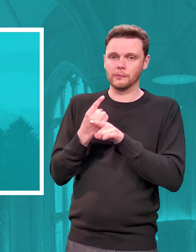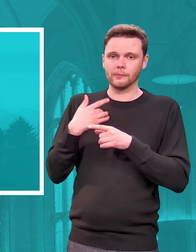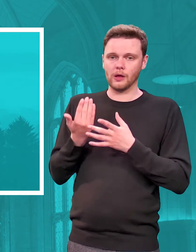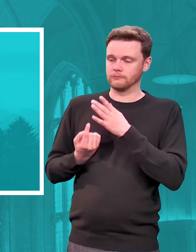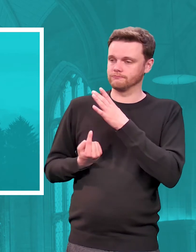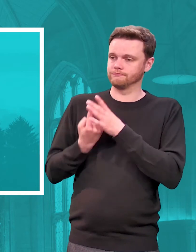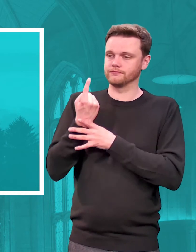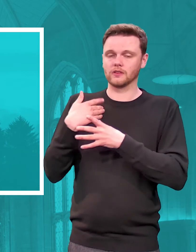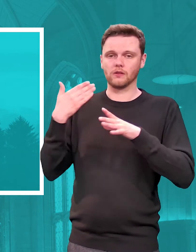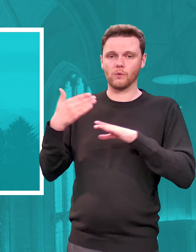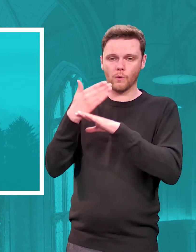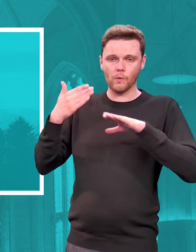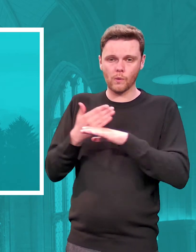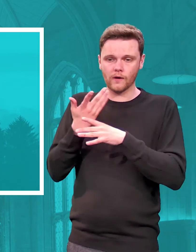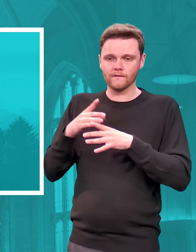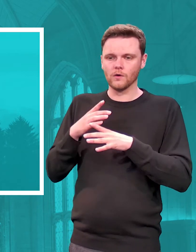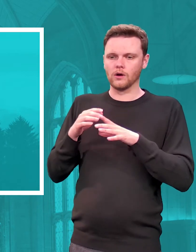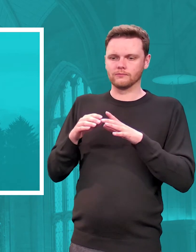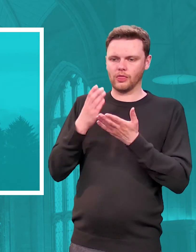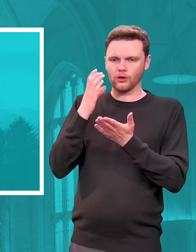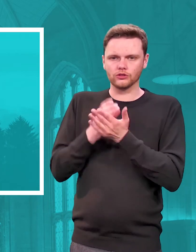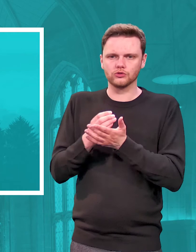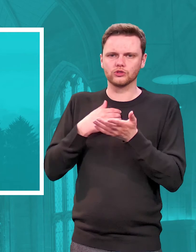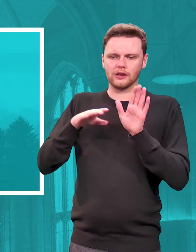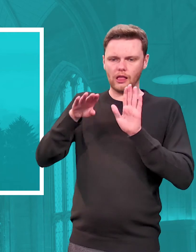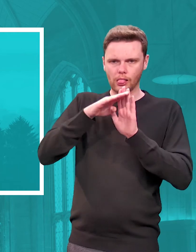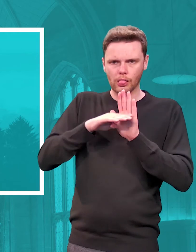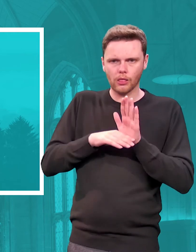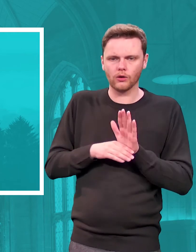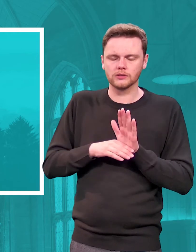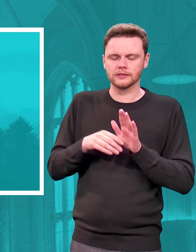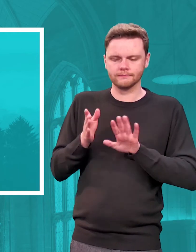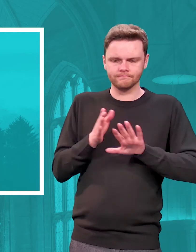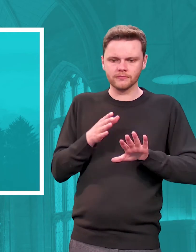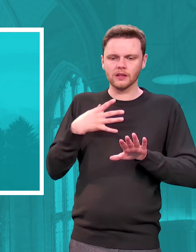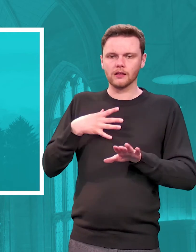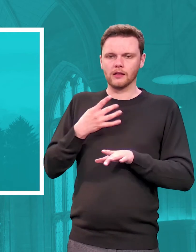on the Constitution and Laws of the Church of Scotland, preferring instead an online resource